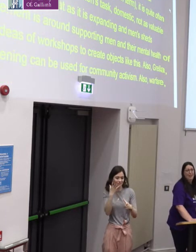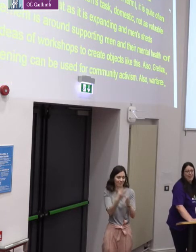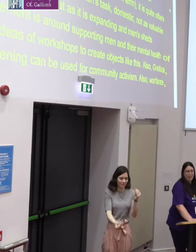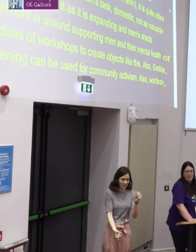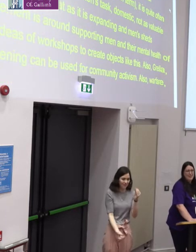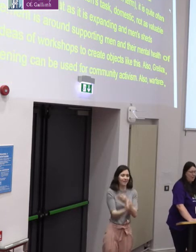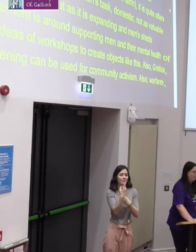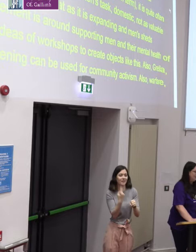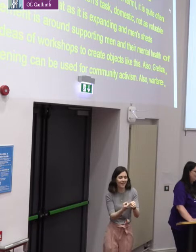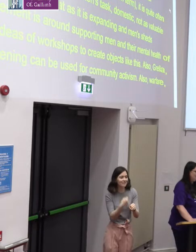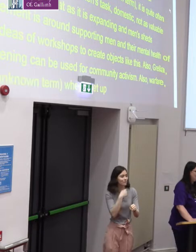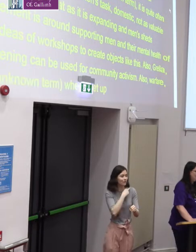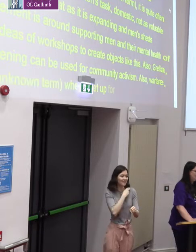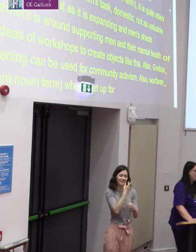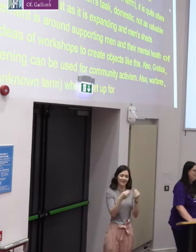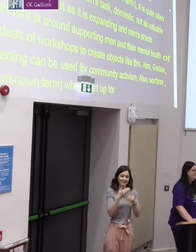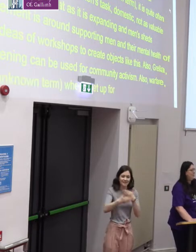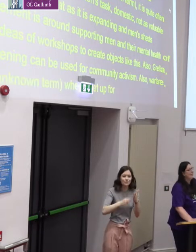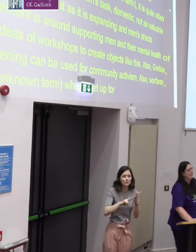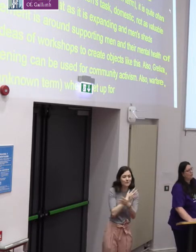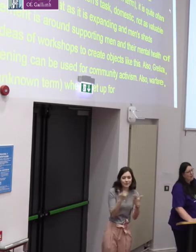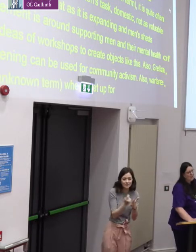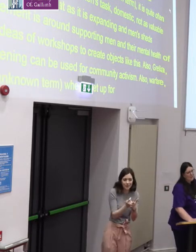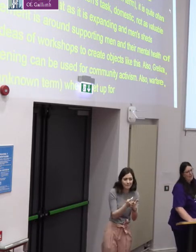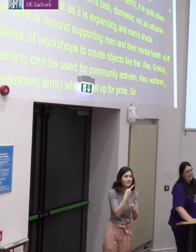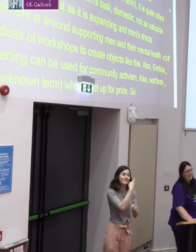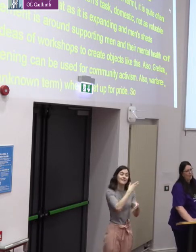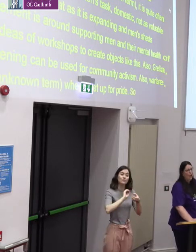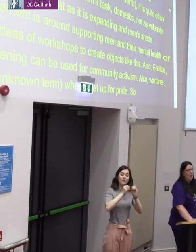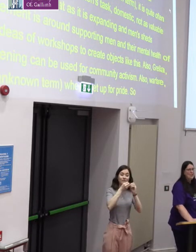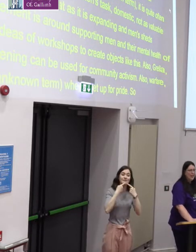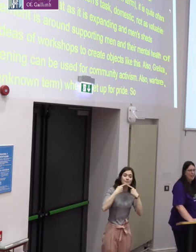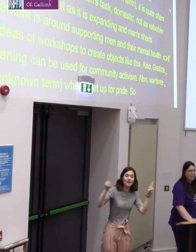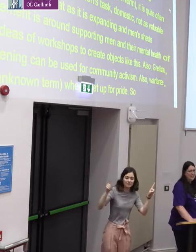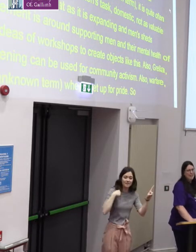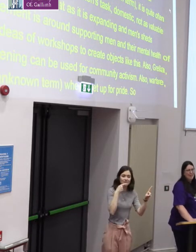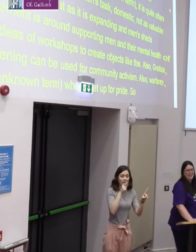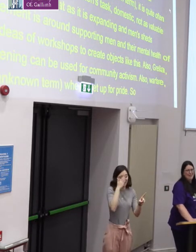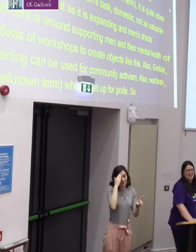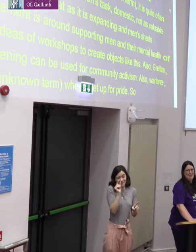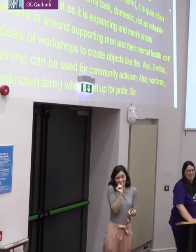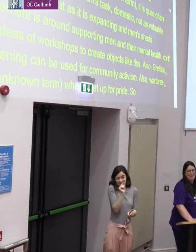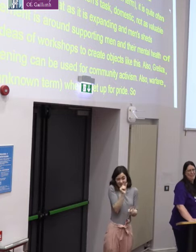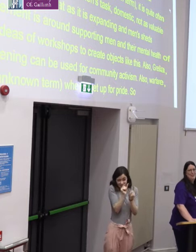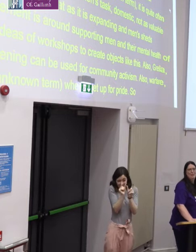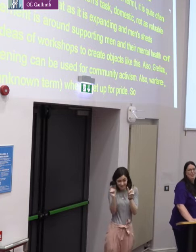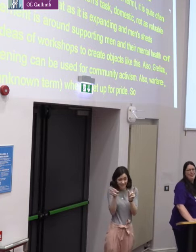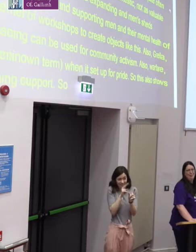So this also shows ongoing support. So Craftivism manifesto, I'm not expecting you to read this but will be later on available